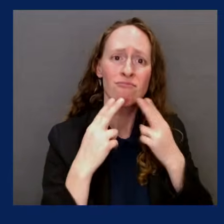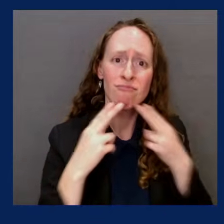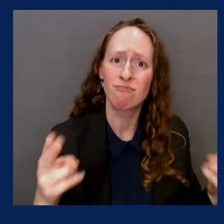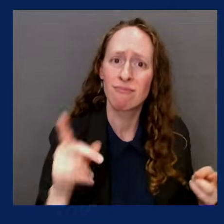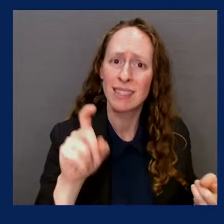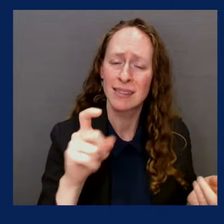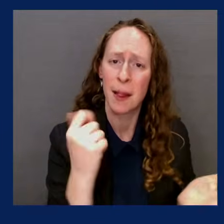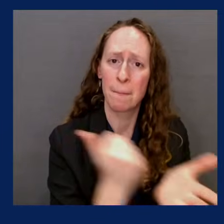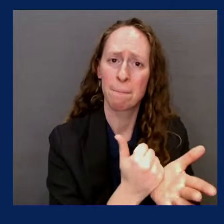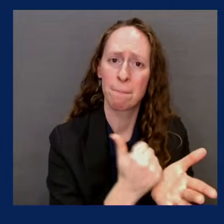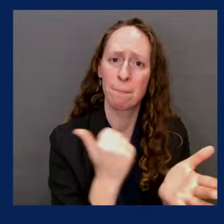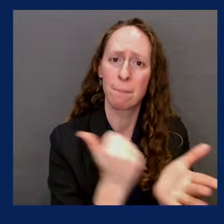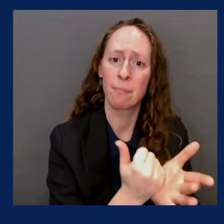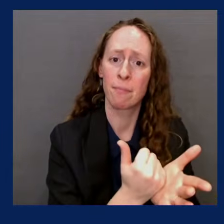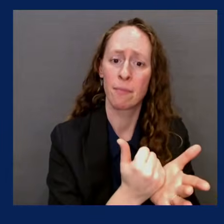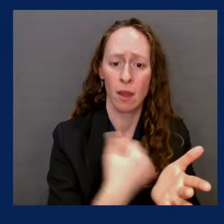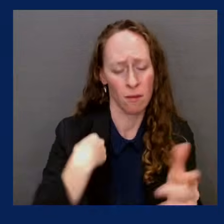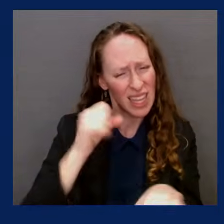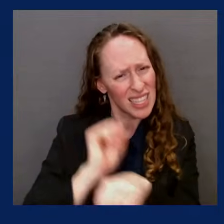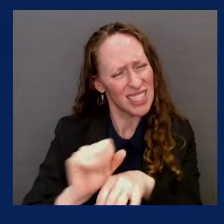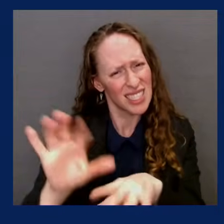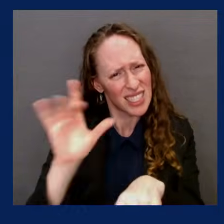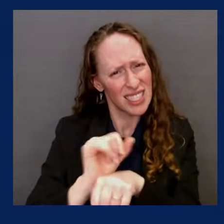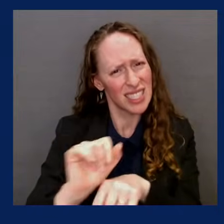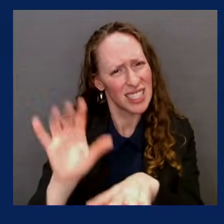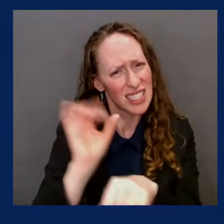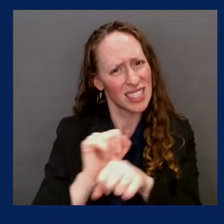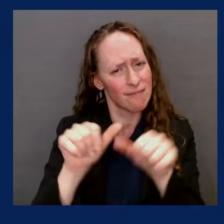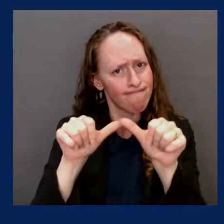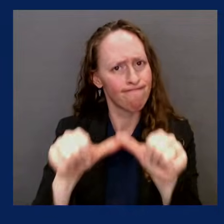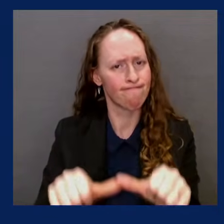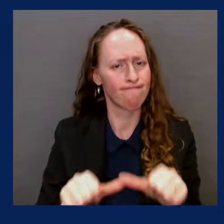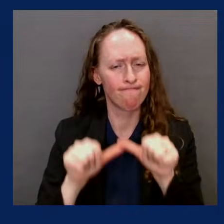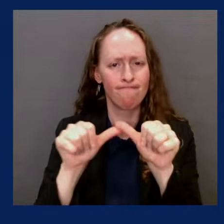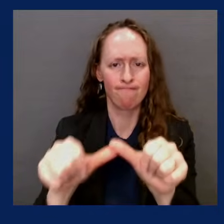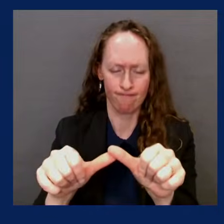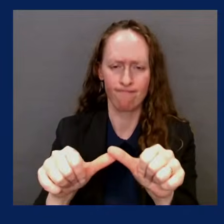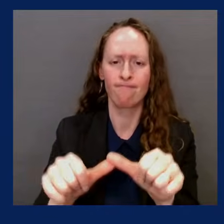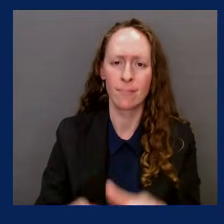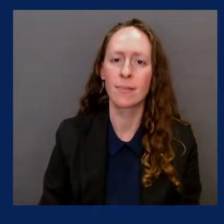together with our partners in the -- in the region, to secure the release of hostages and --